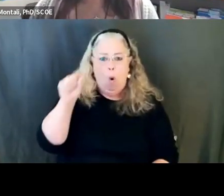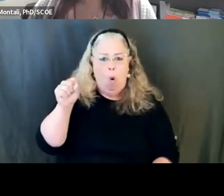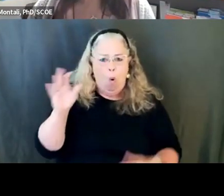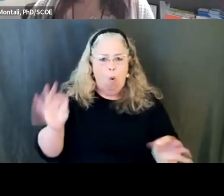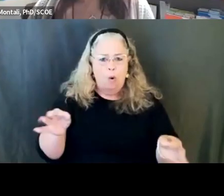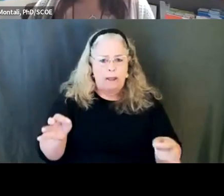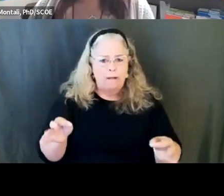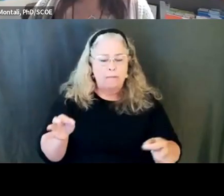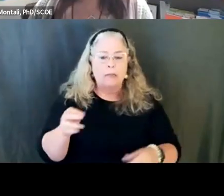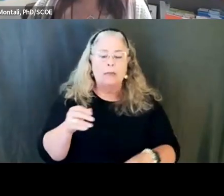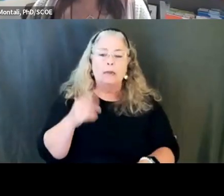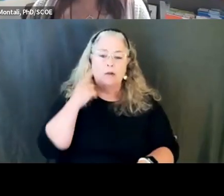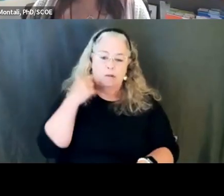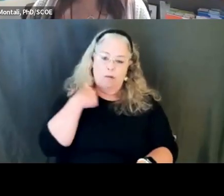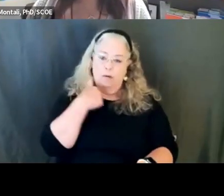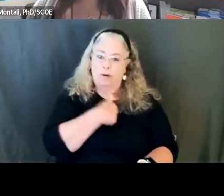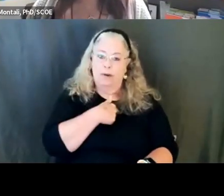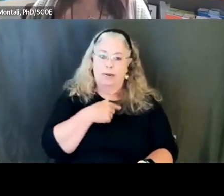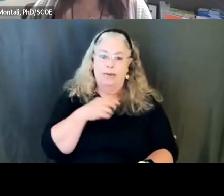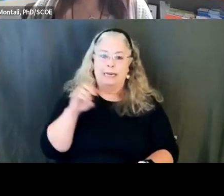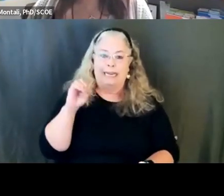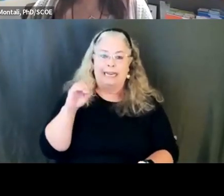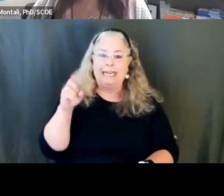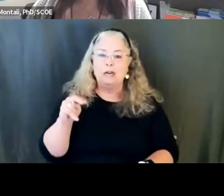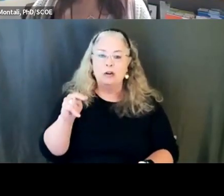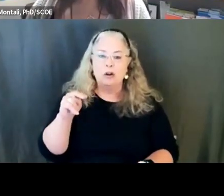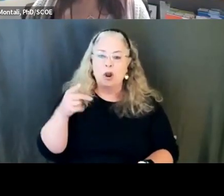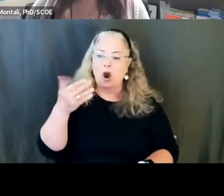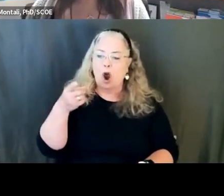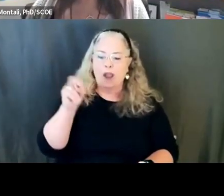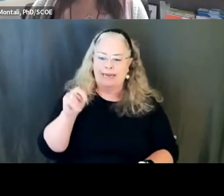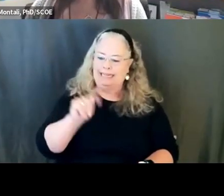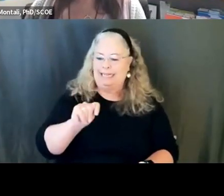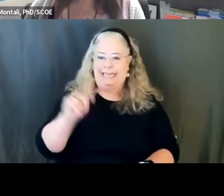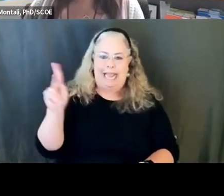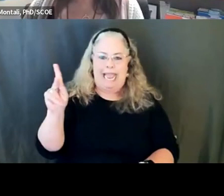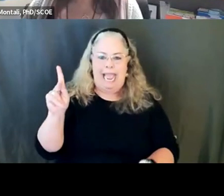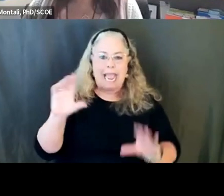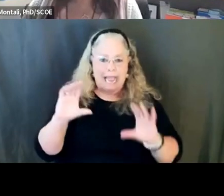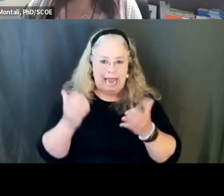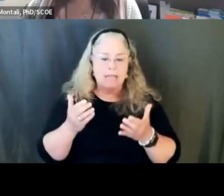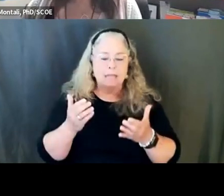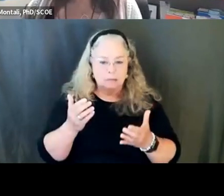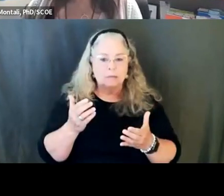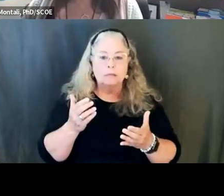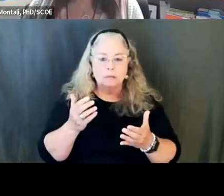for for us at Eden Gardens especially in our TK class that that you know is this type of